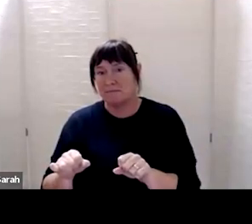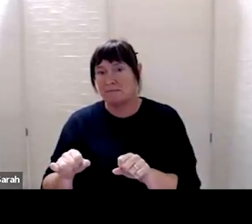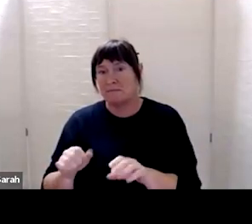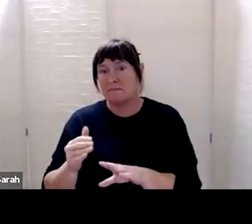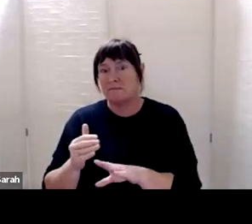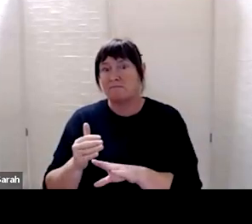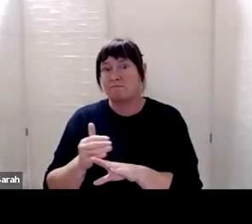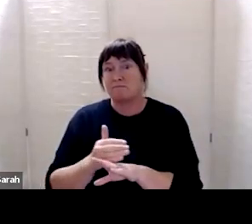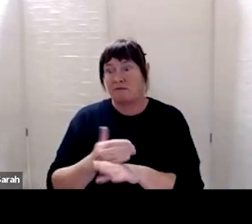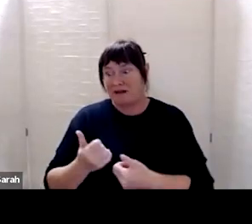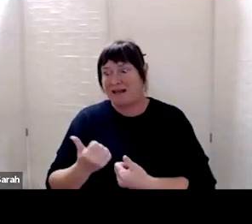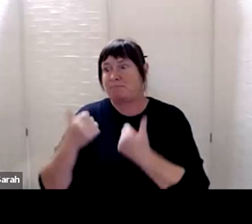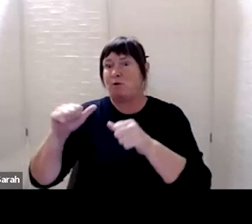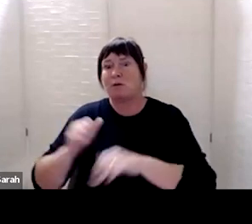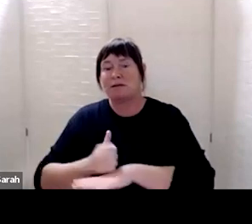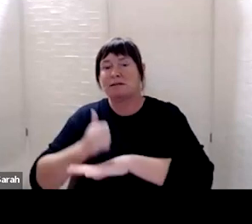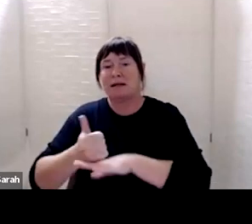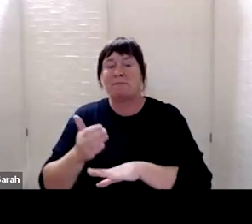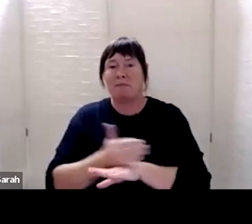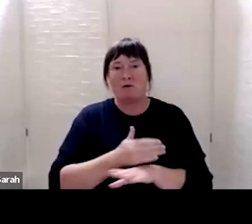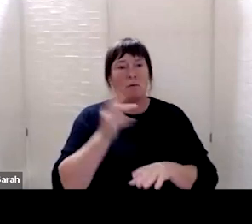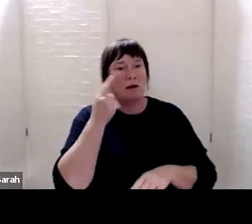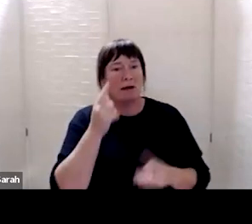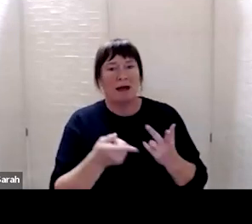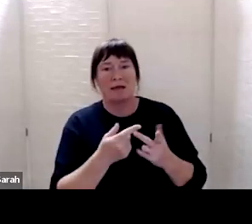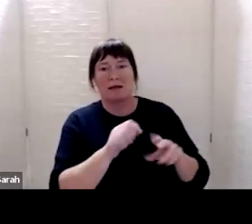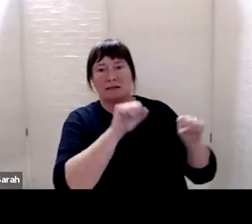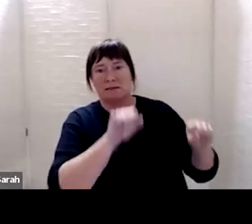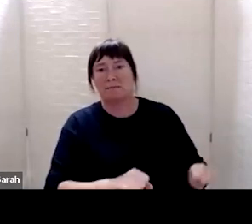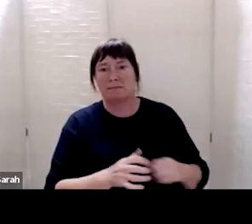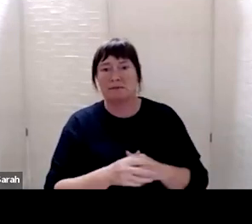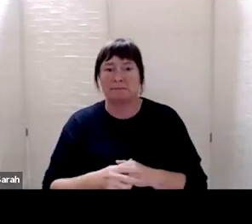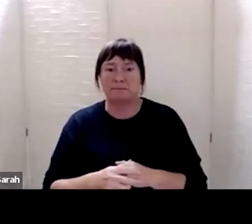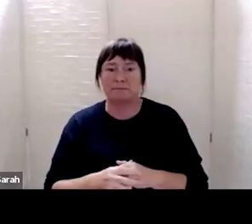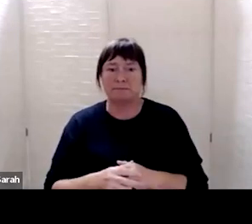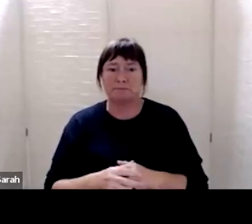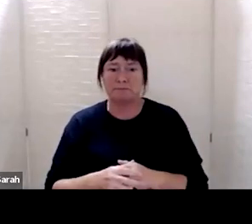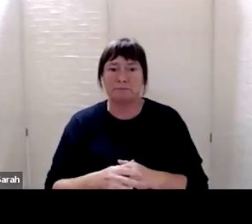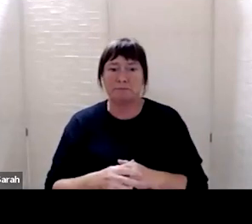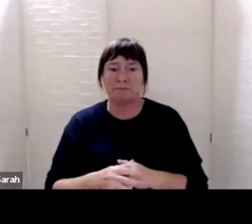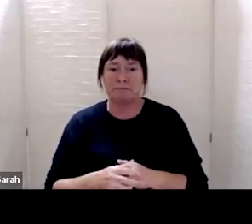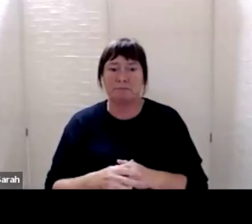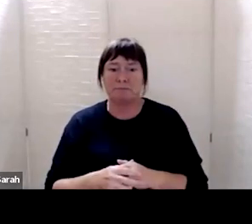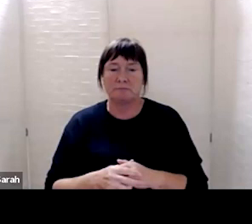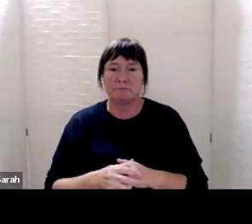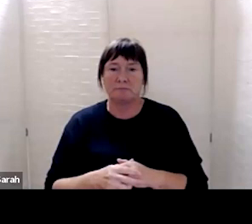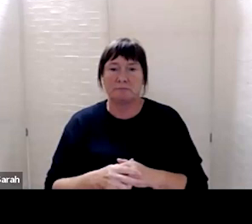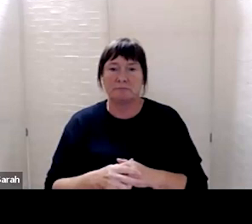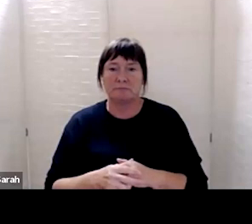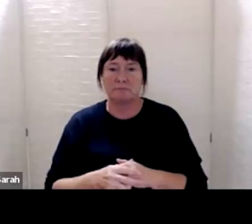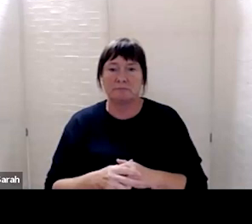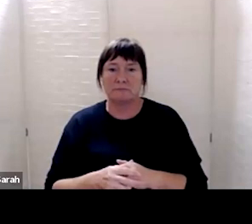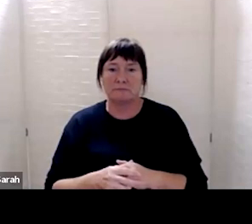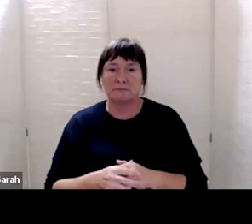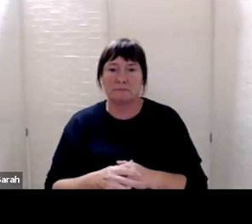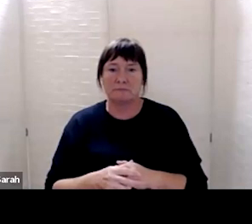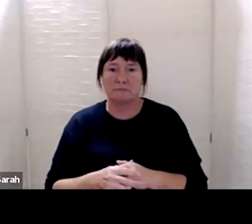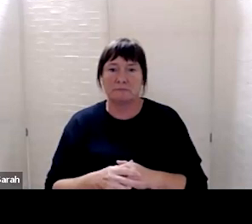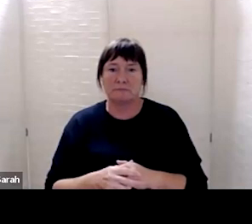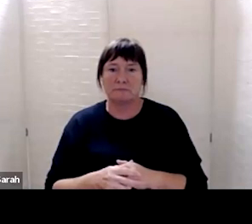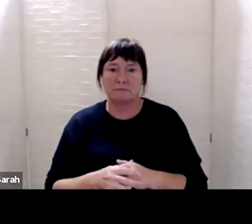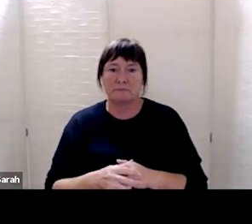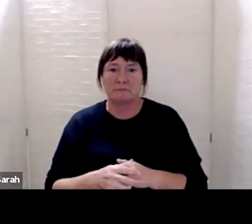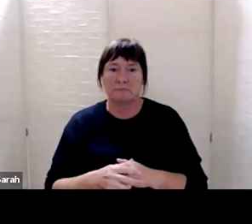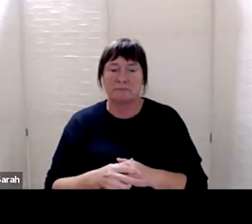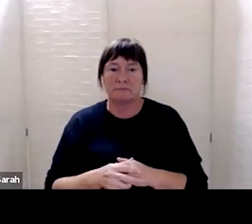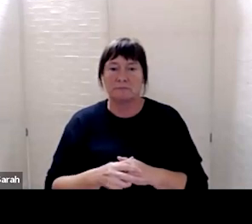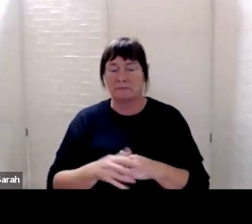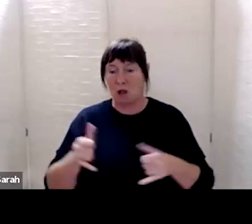Loren speaking sorry Prudence,